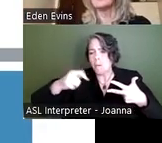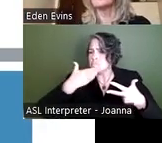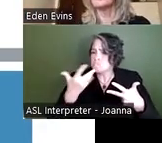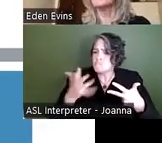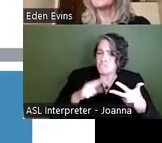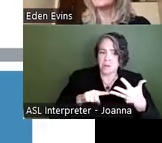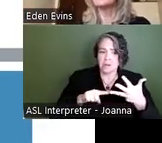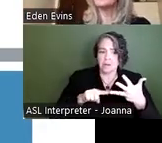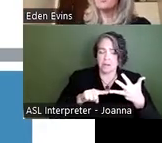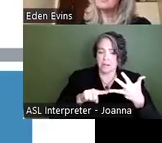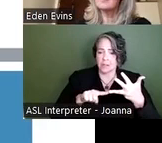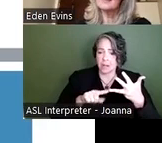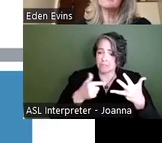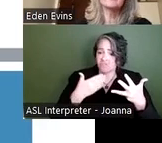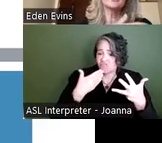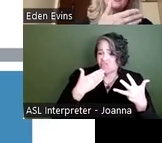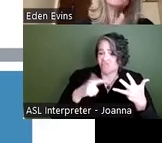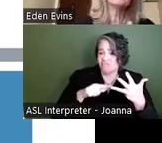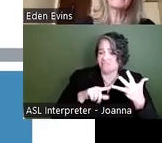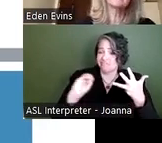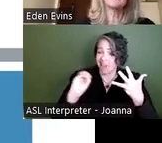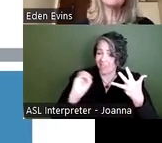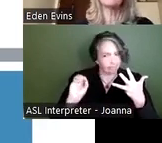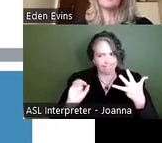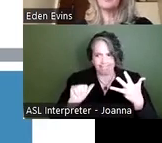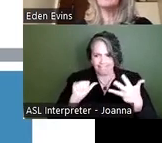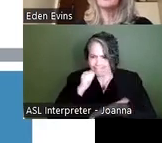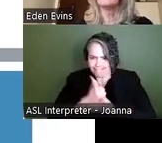Right. So these medications work and with this huge, very expensive trial,